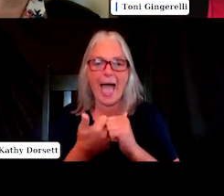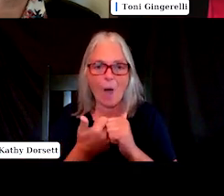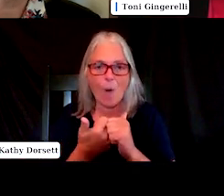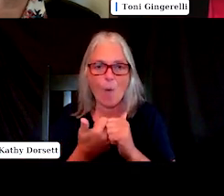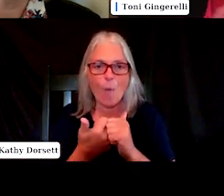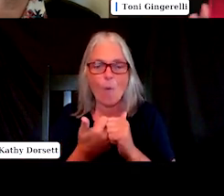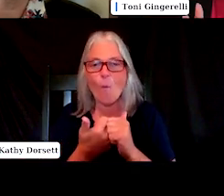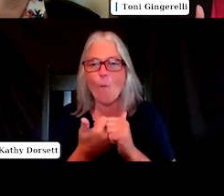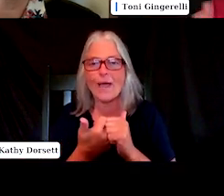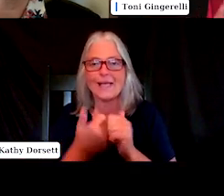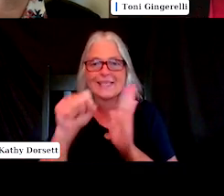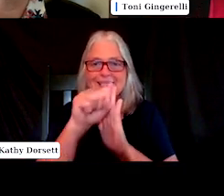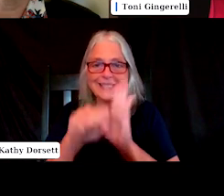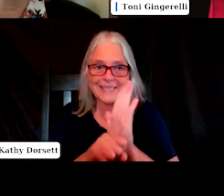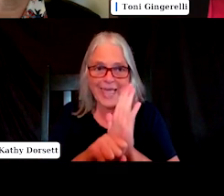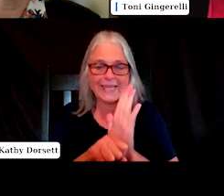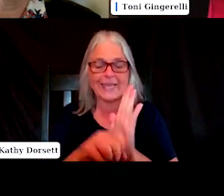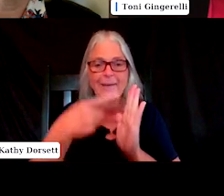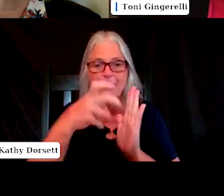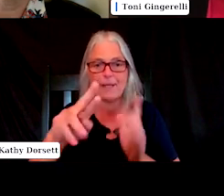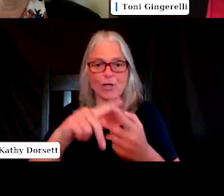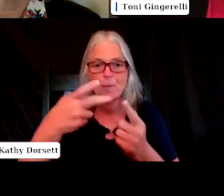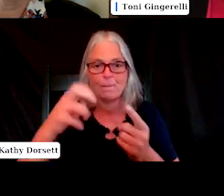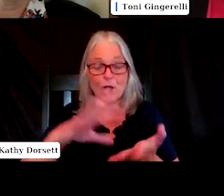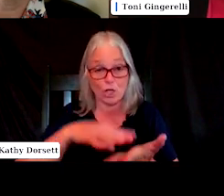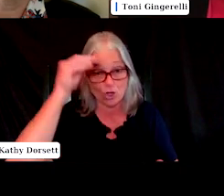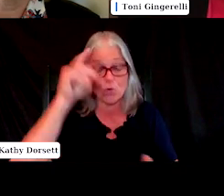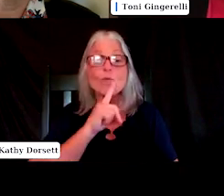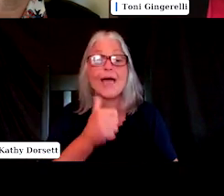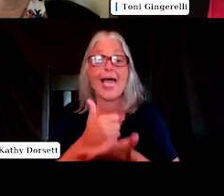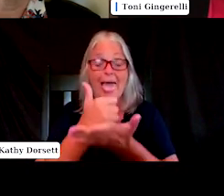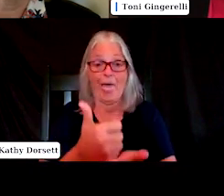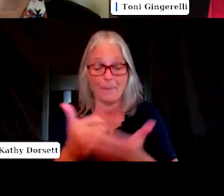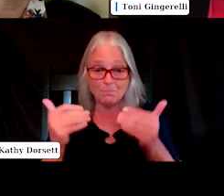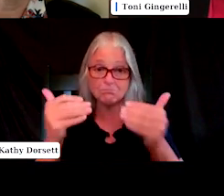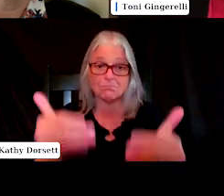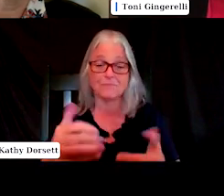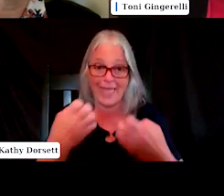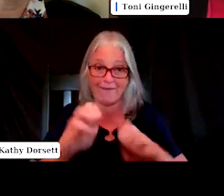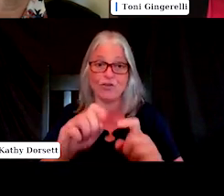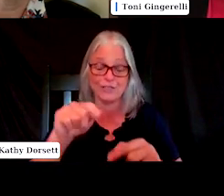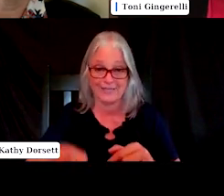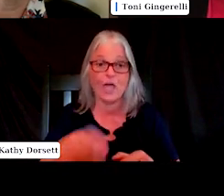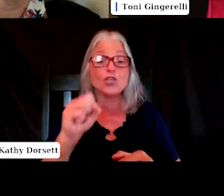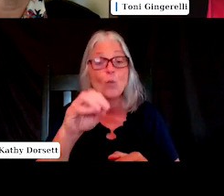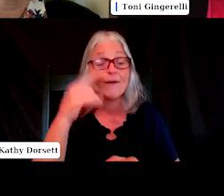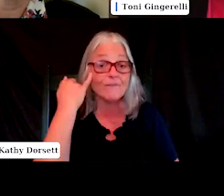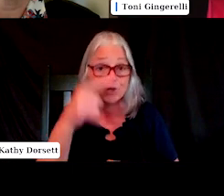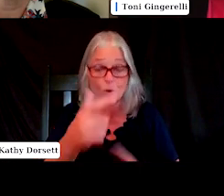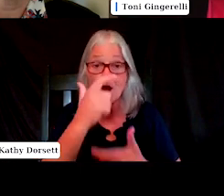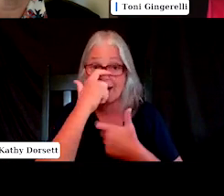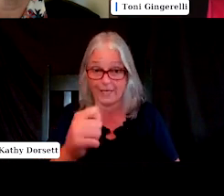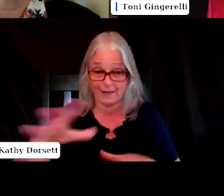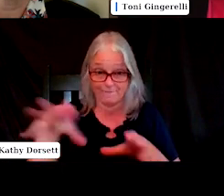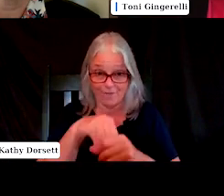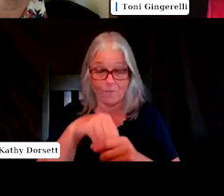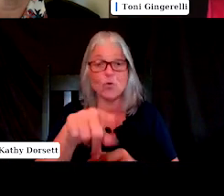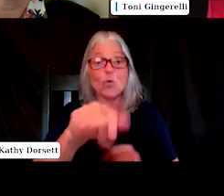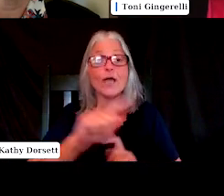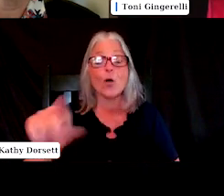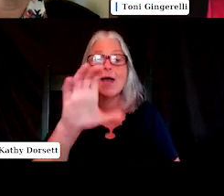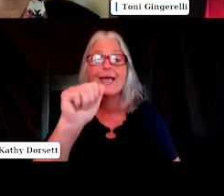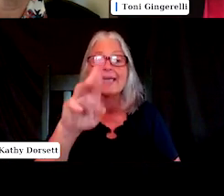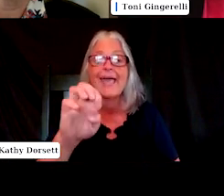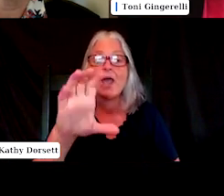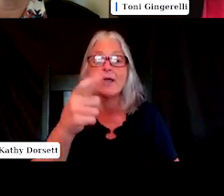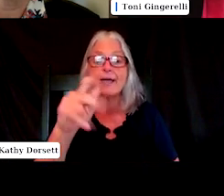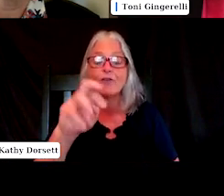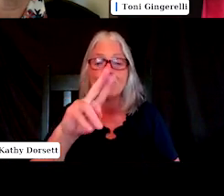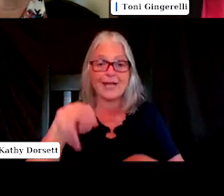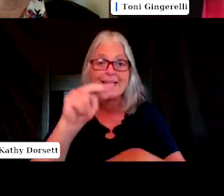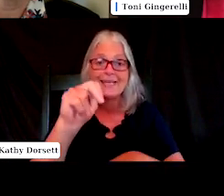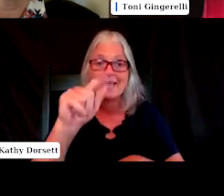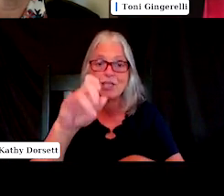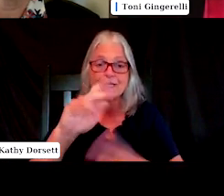State peer to peer learning can really help move forward efforts in this space. So if you are interested in getting involved, you can go to Caregiver Nationwide.